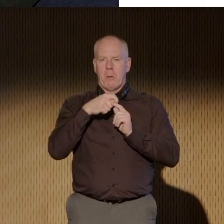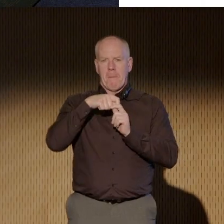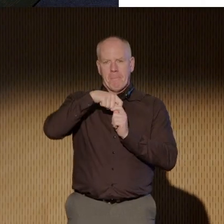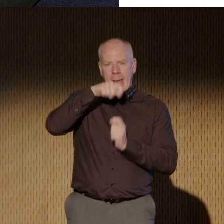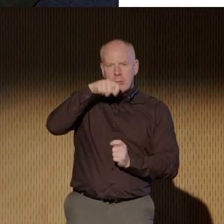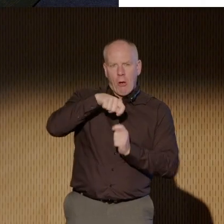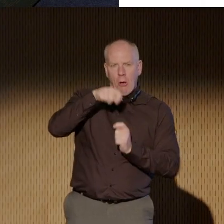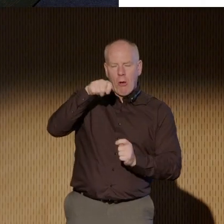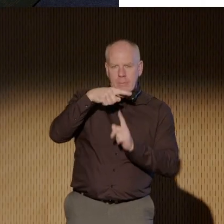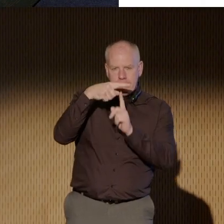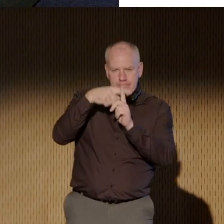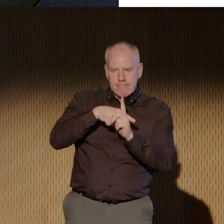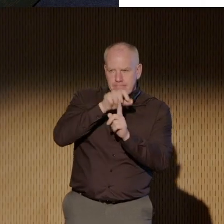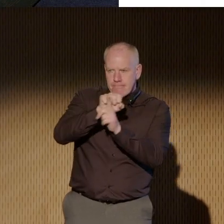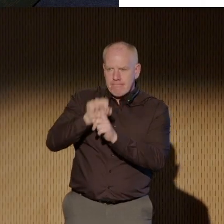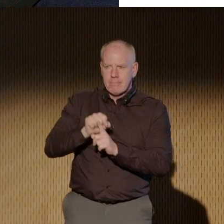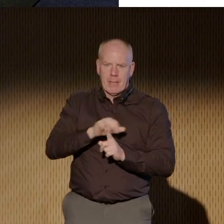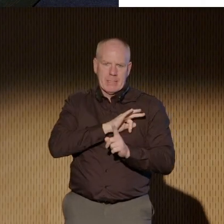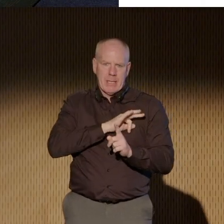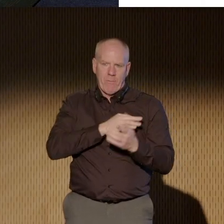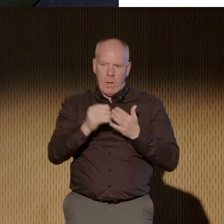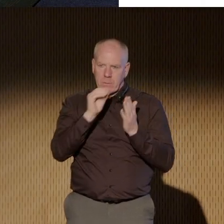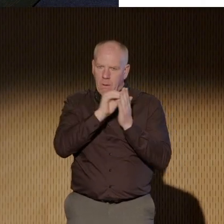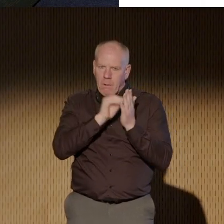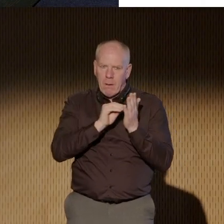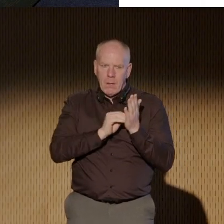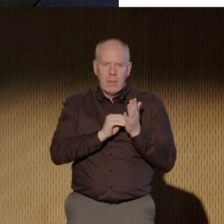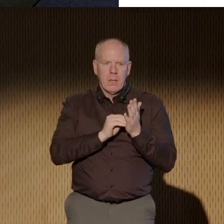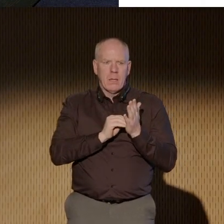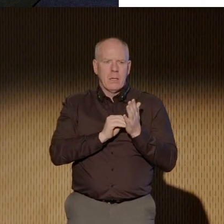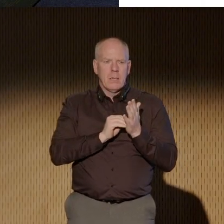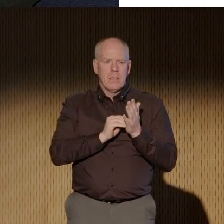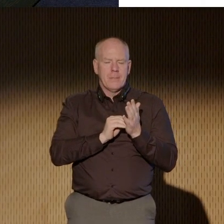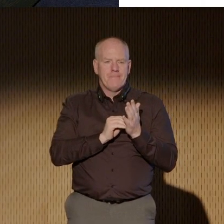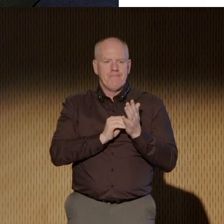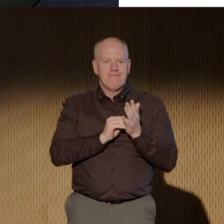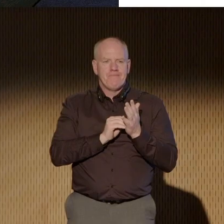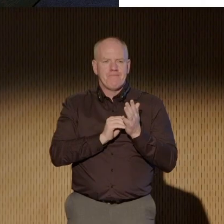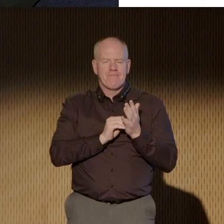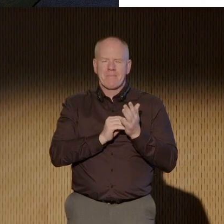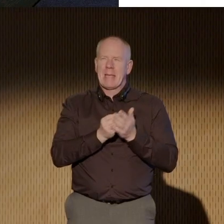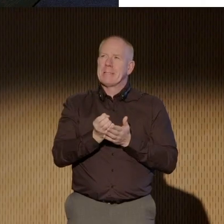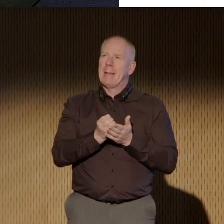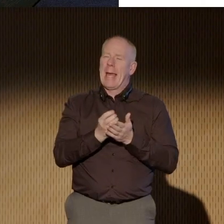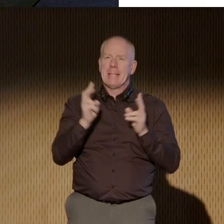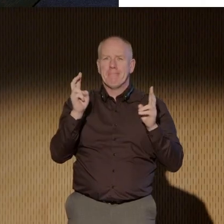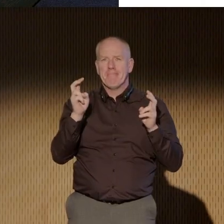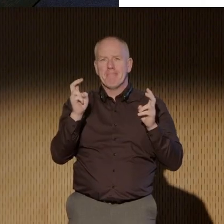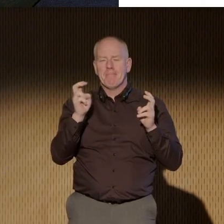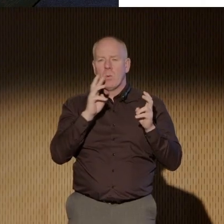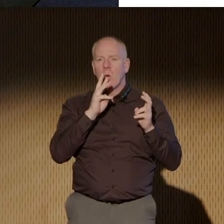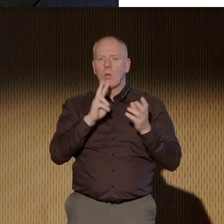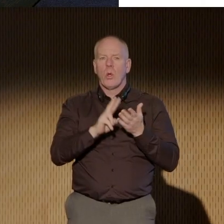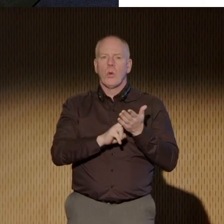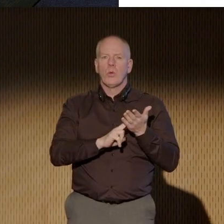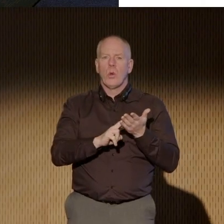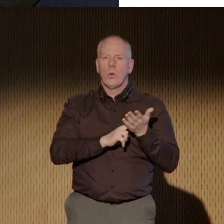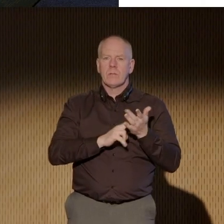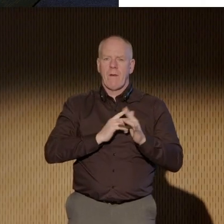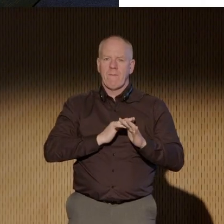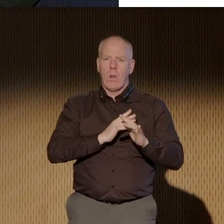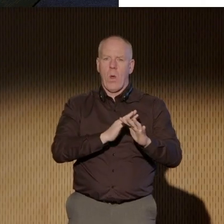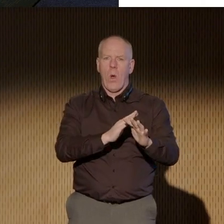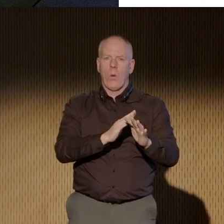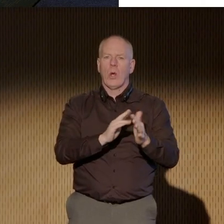moment—it’s more kind of like, how do I phrase it, user flows through our LMS. So